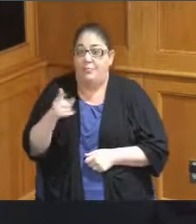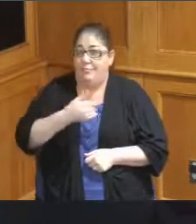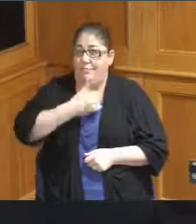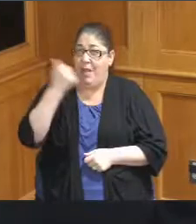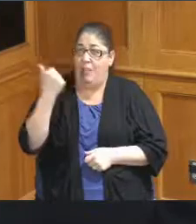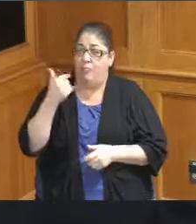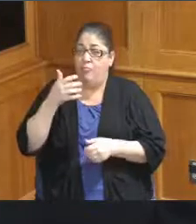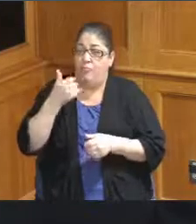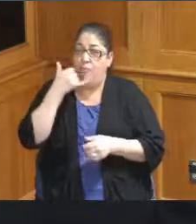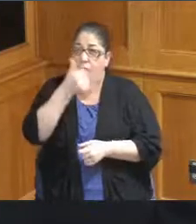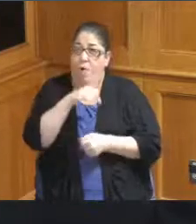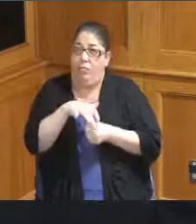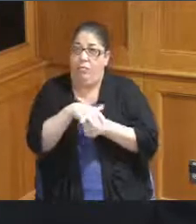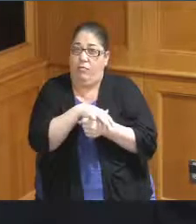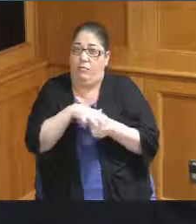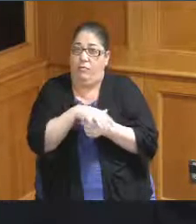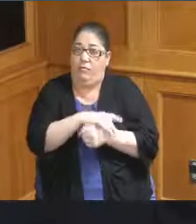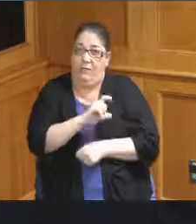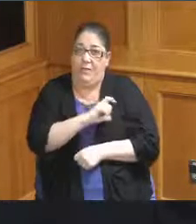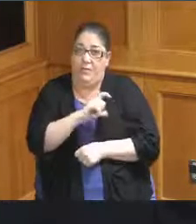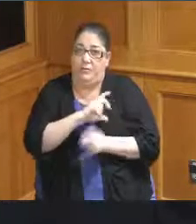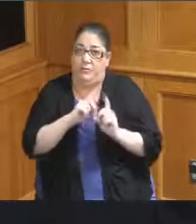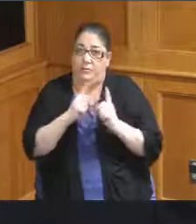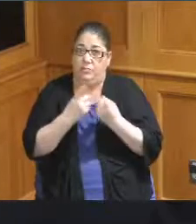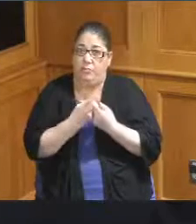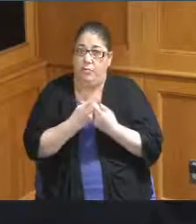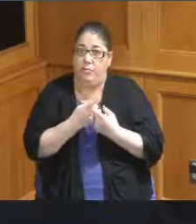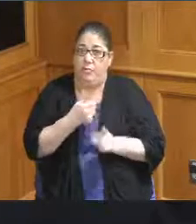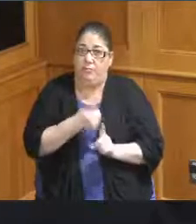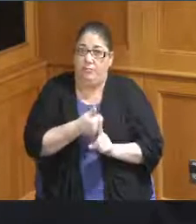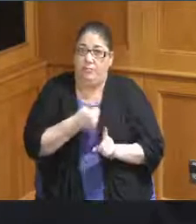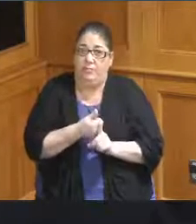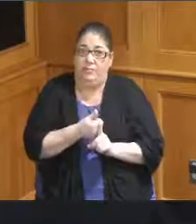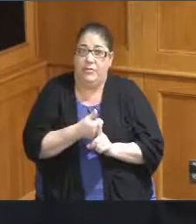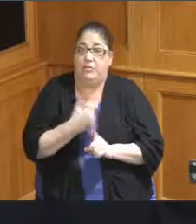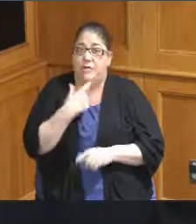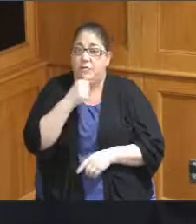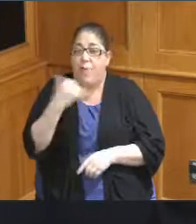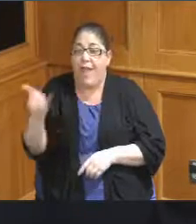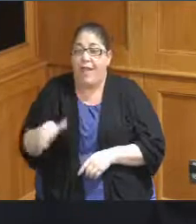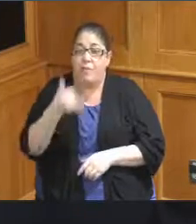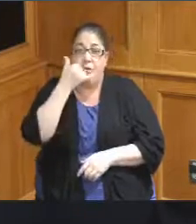and let them know even though you say don't hang up and call again tonight but I would think if